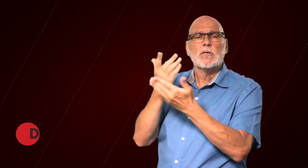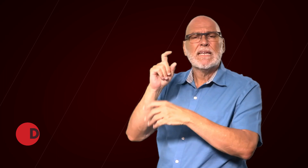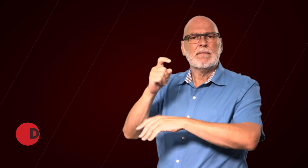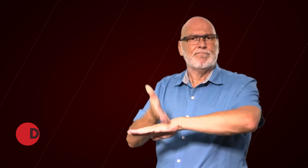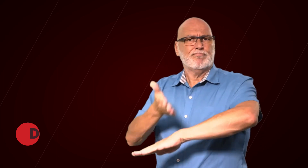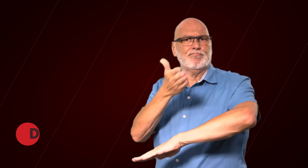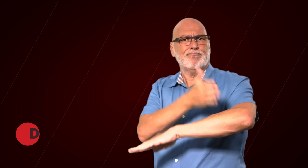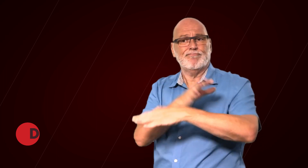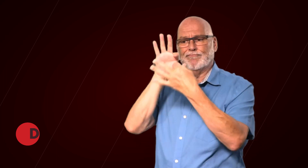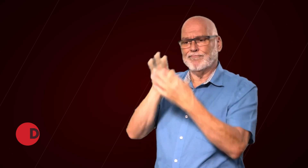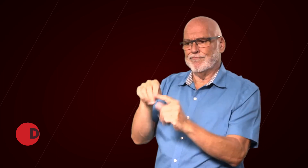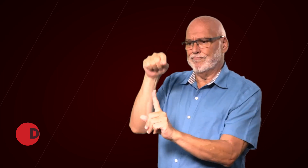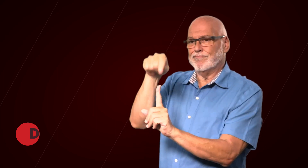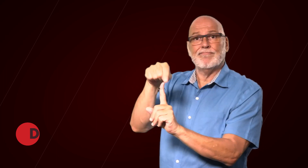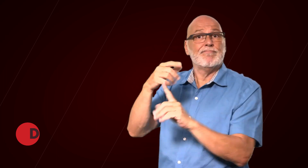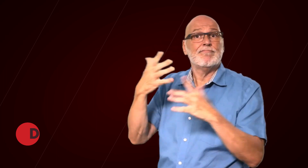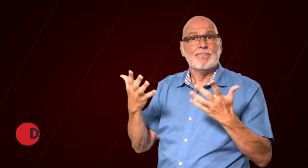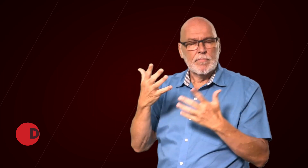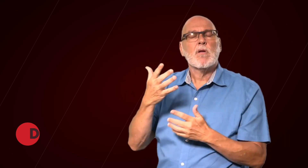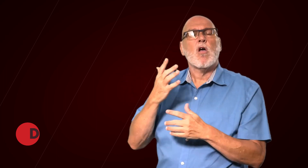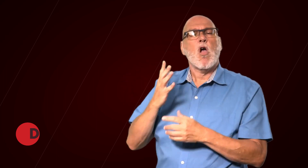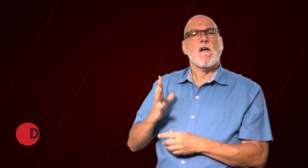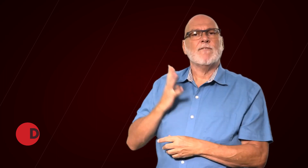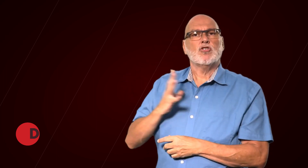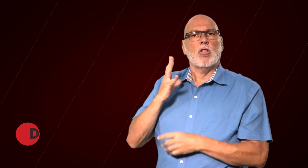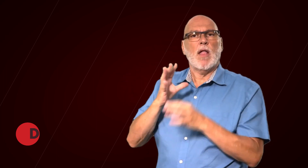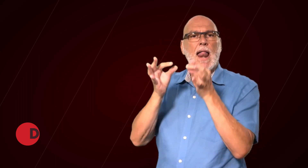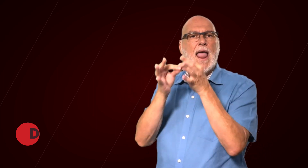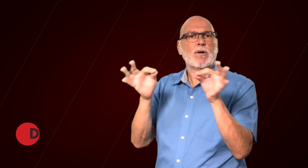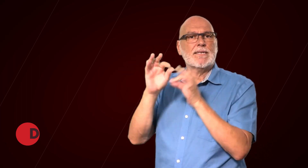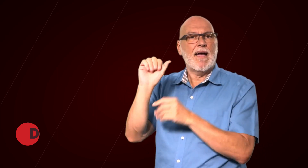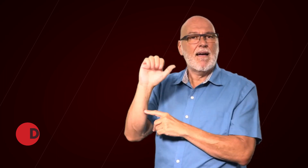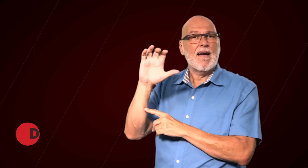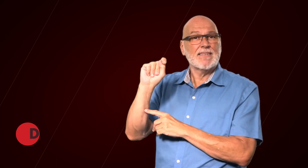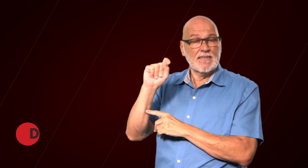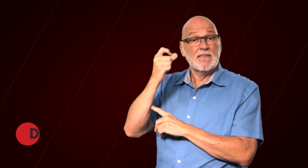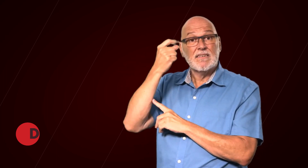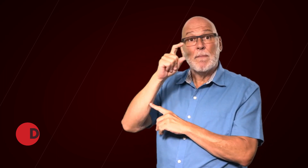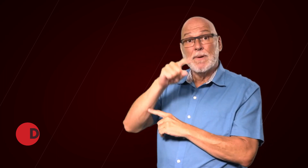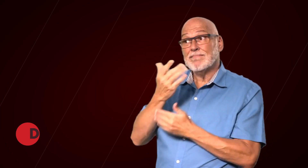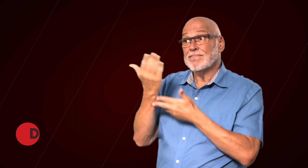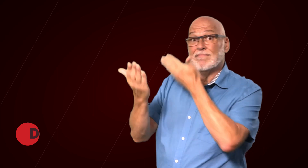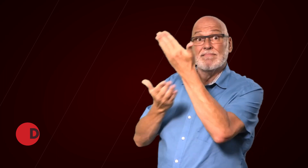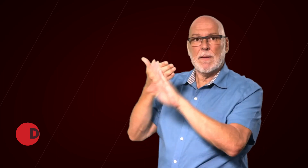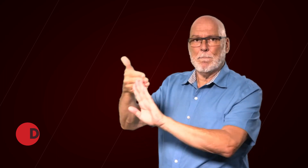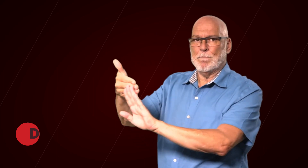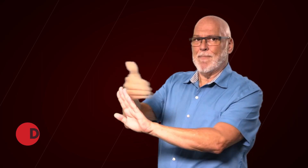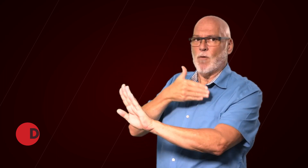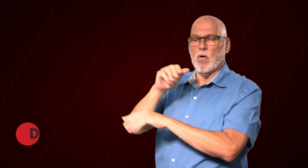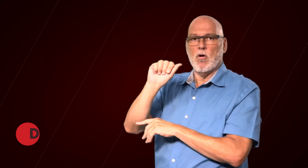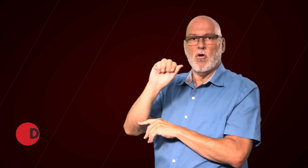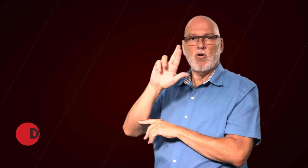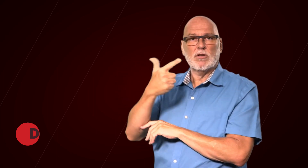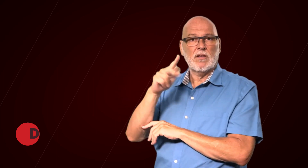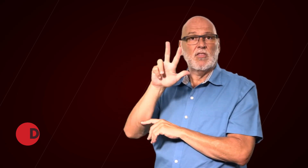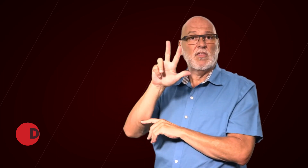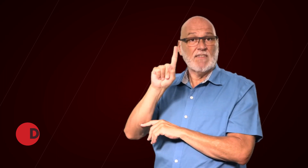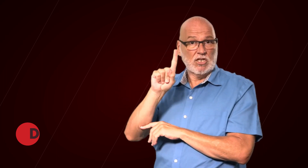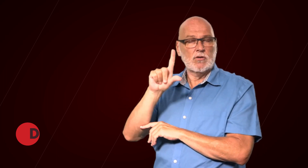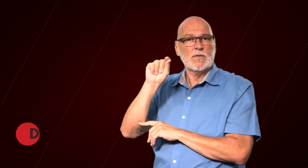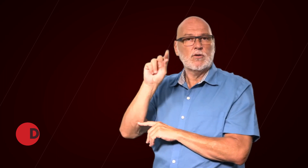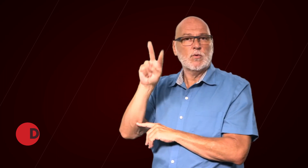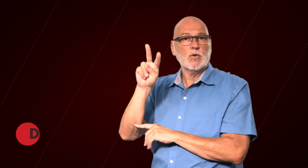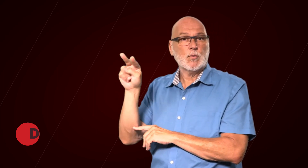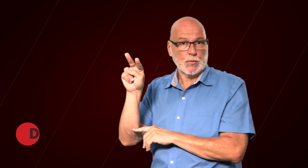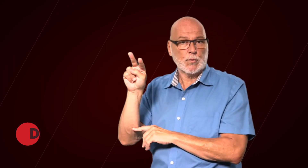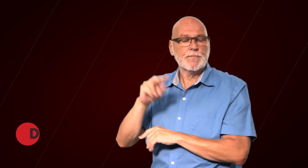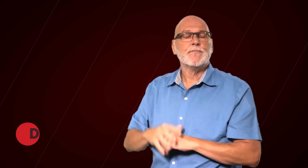improvements on the Official Language Act by August 31st, 2022.